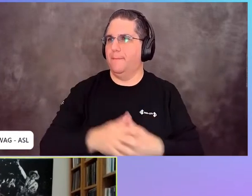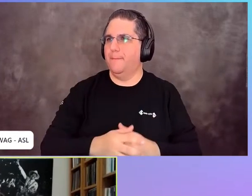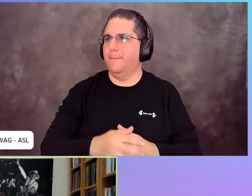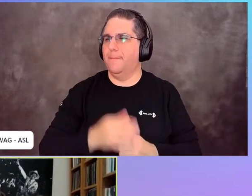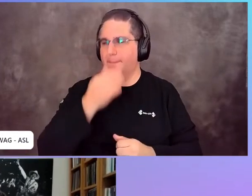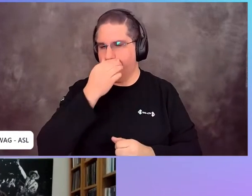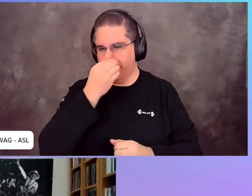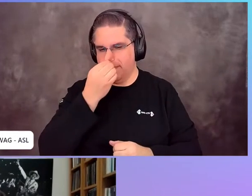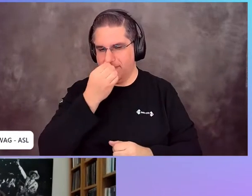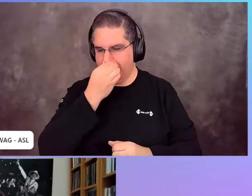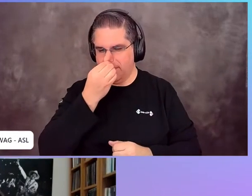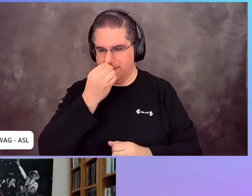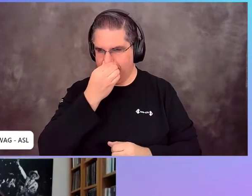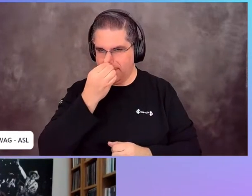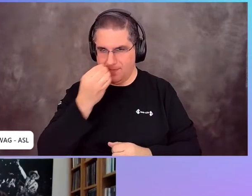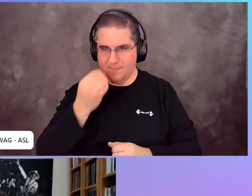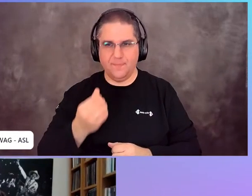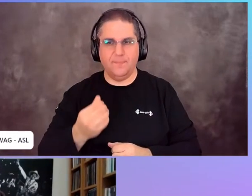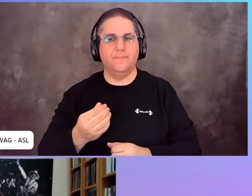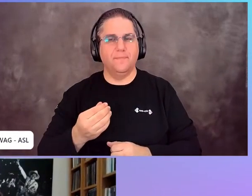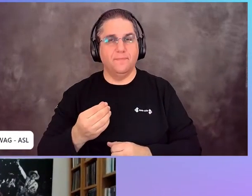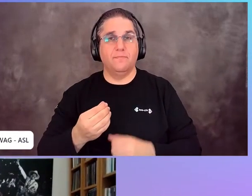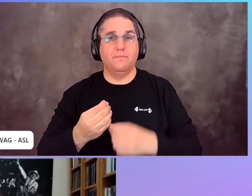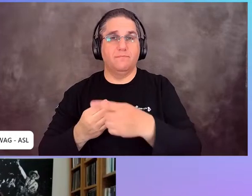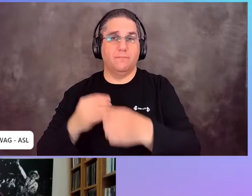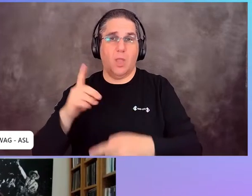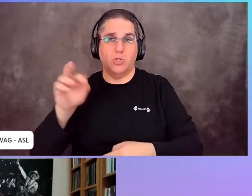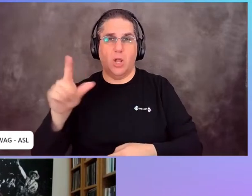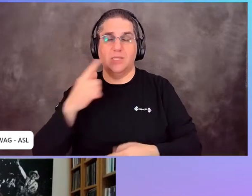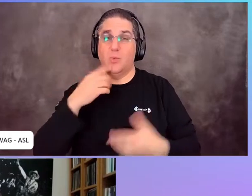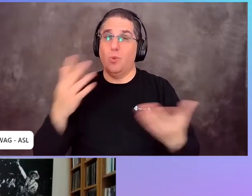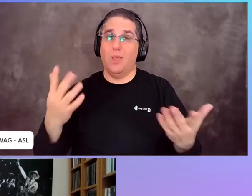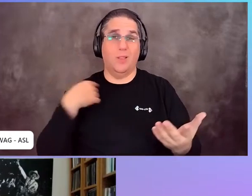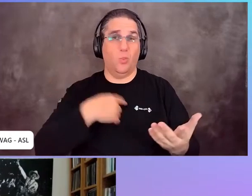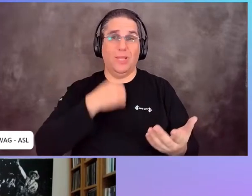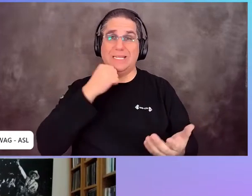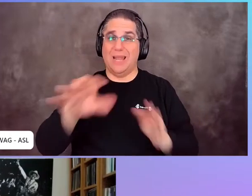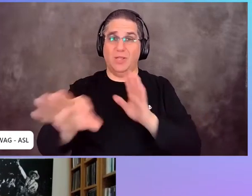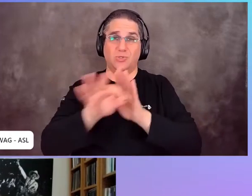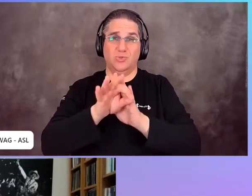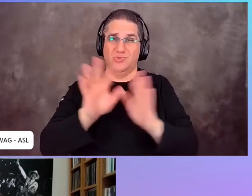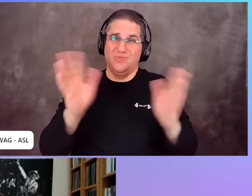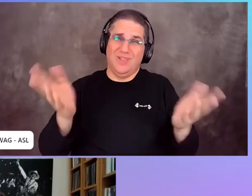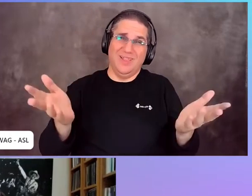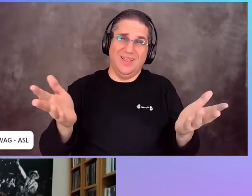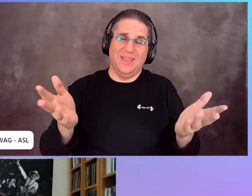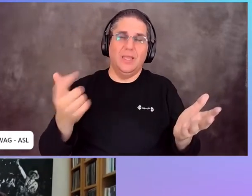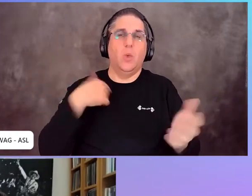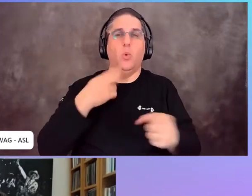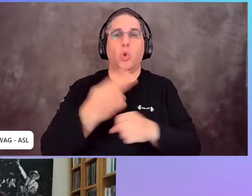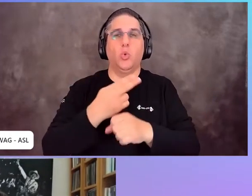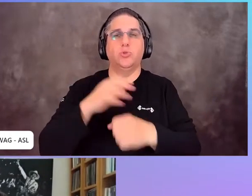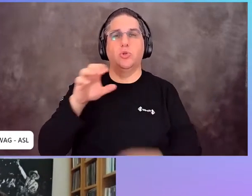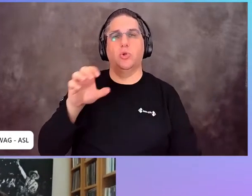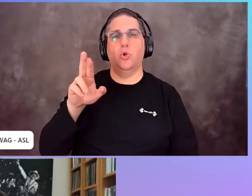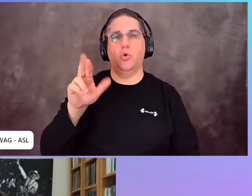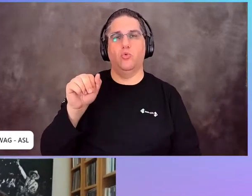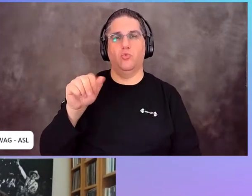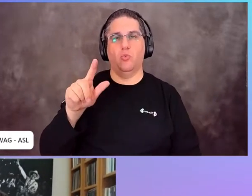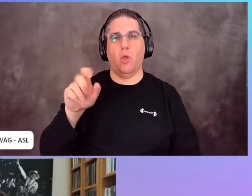organization make the choice on the details and the automatic review? How did you make that selection